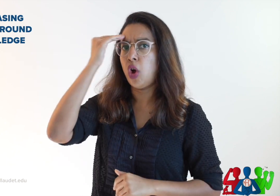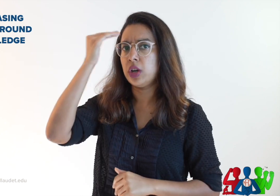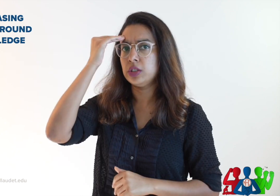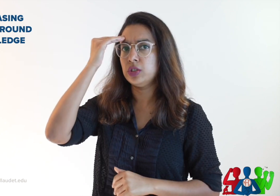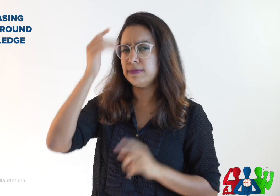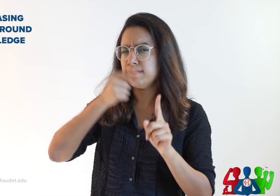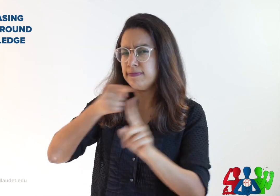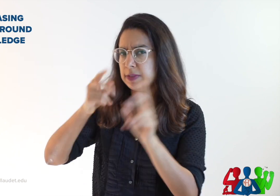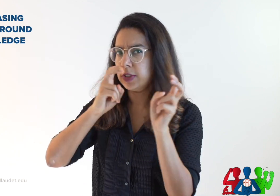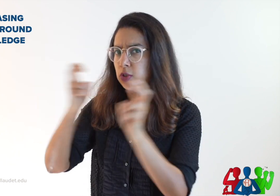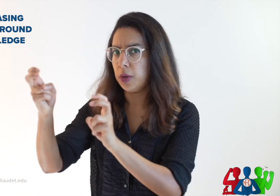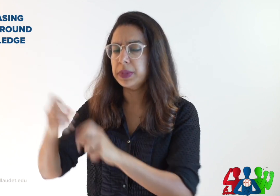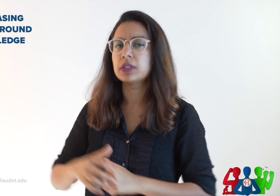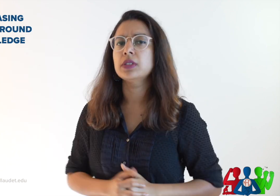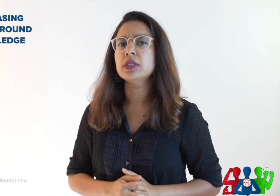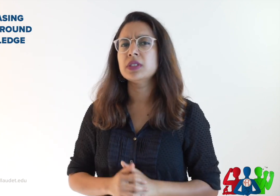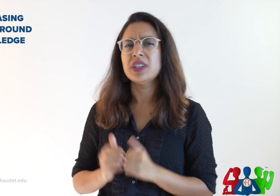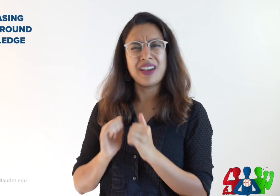We also focus on increasing background knowledge.